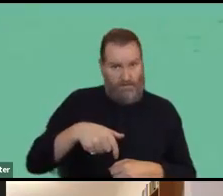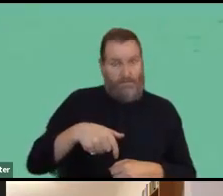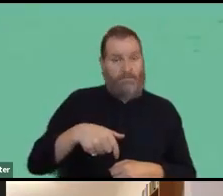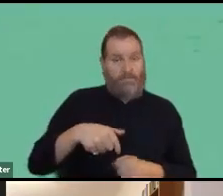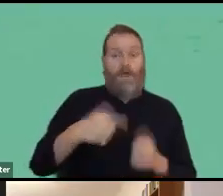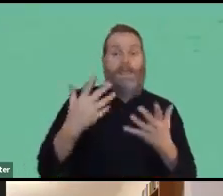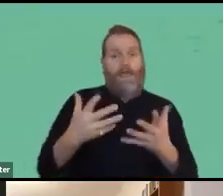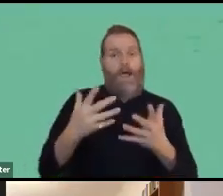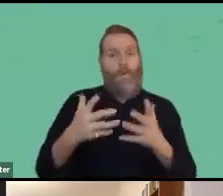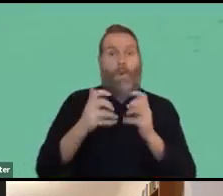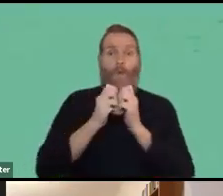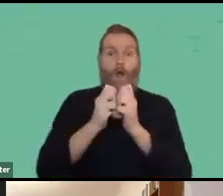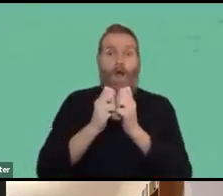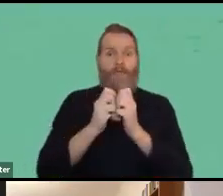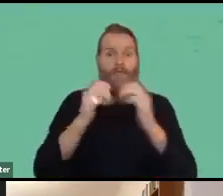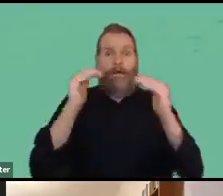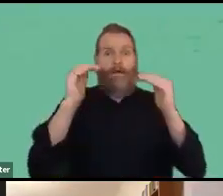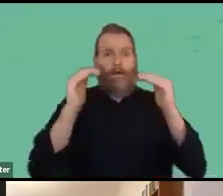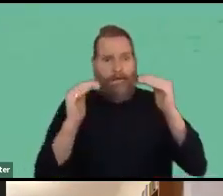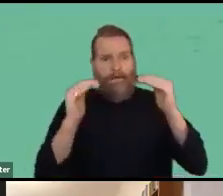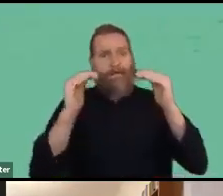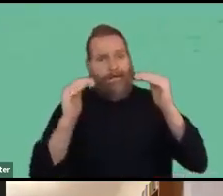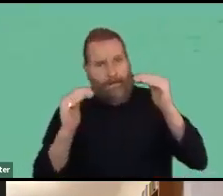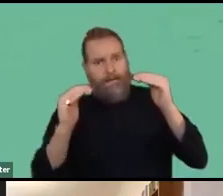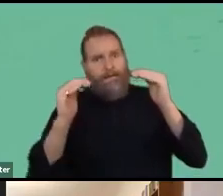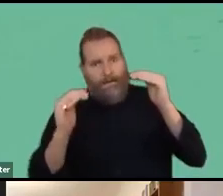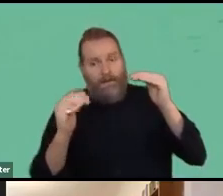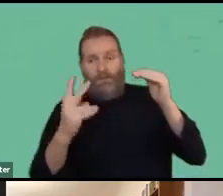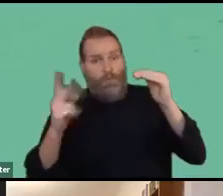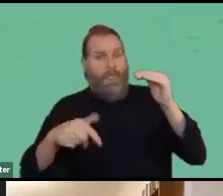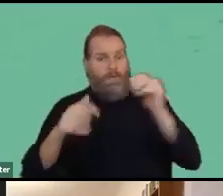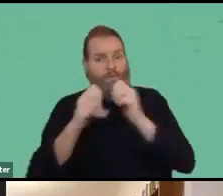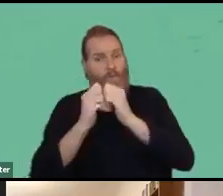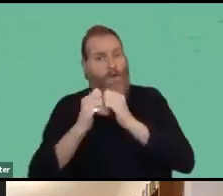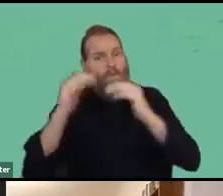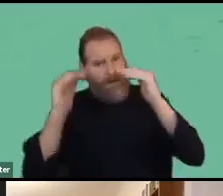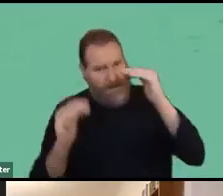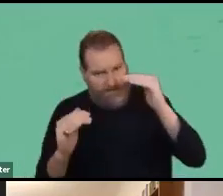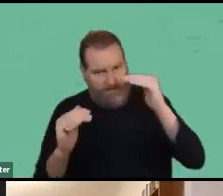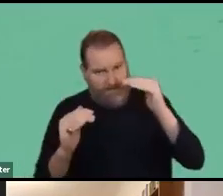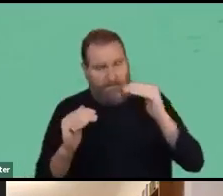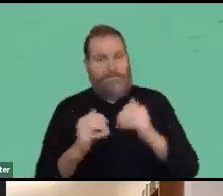of these points were made by different members in the debate today including that link between